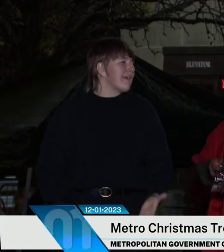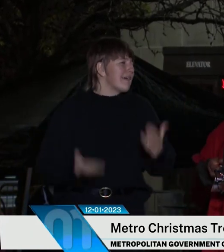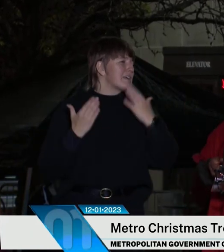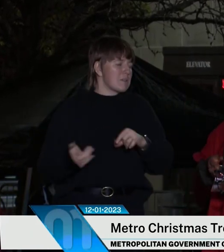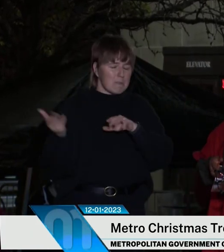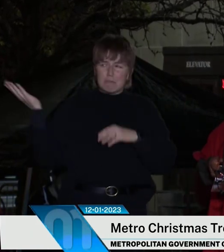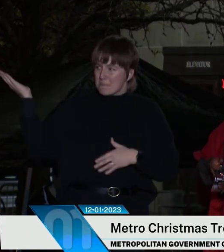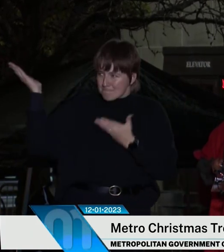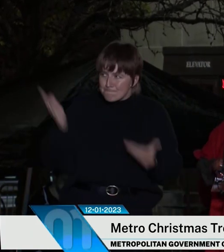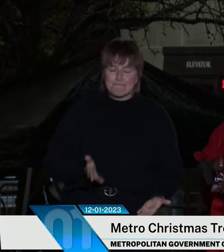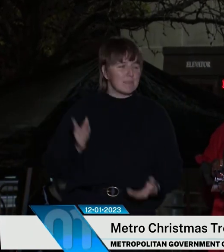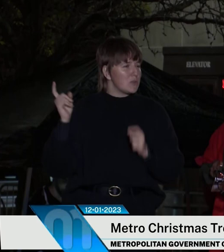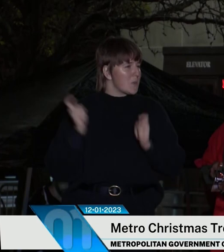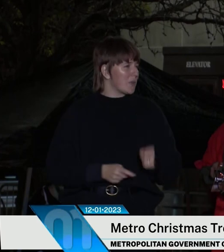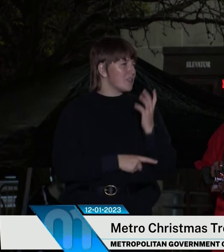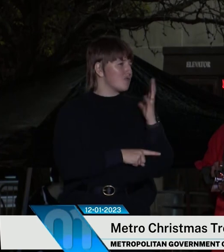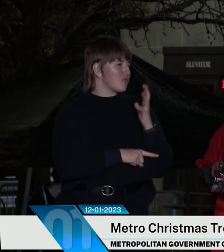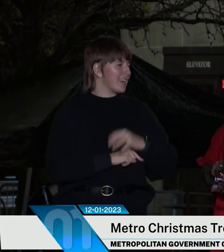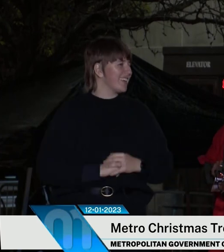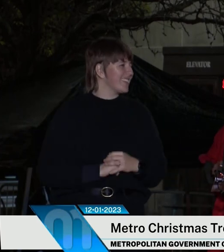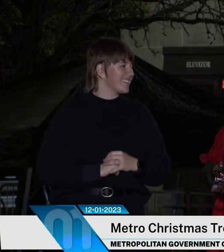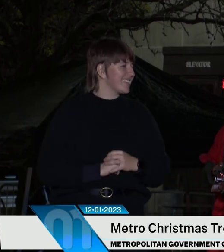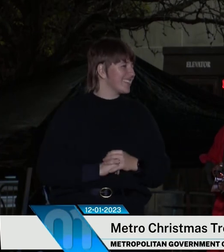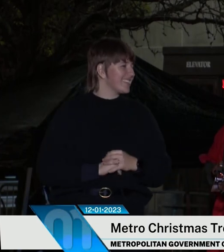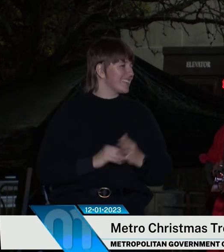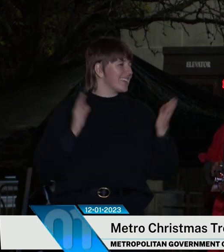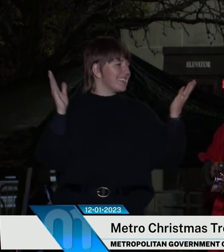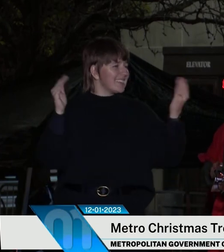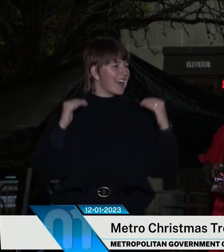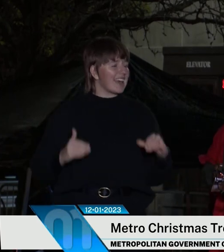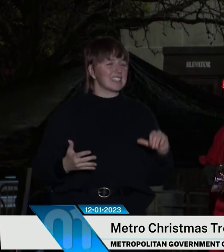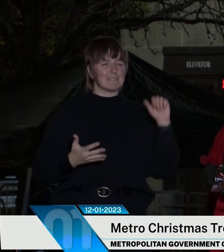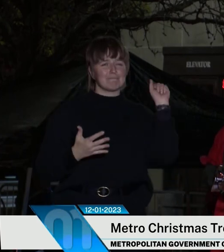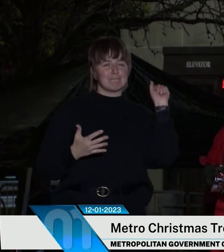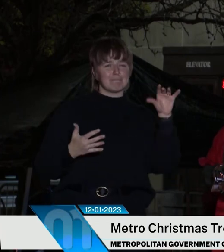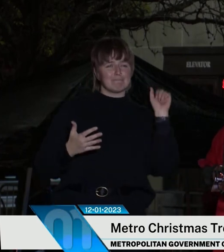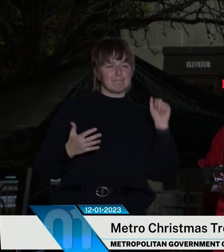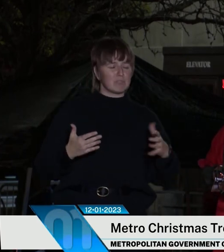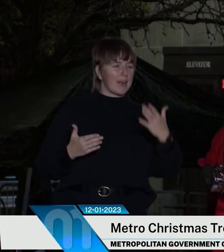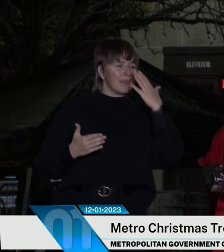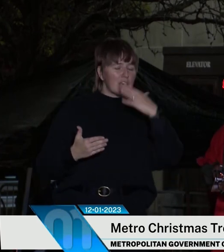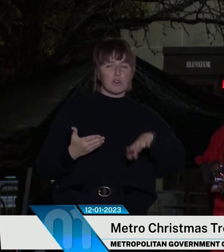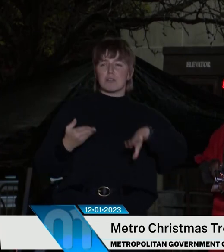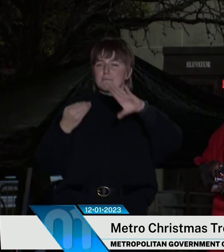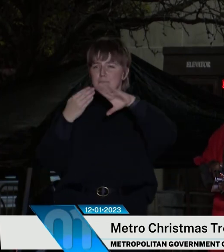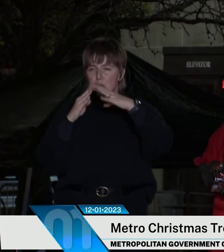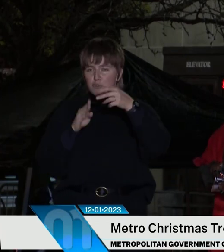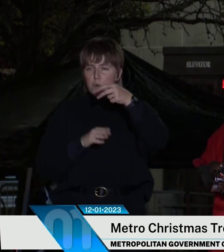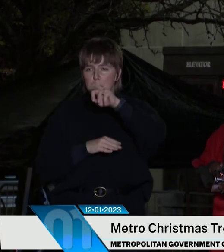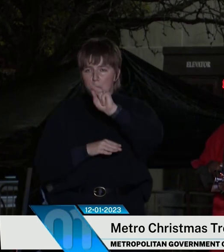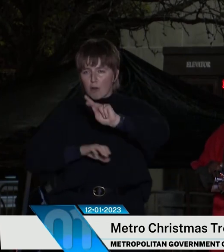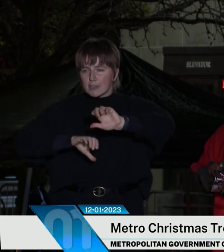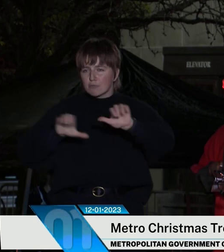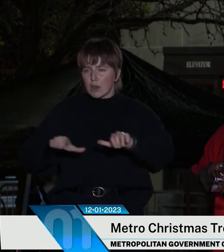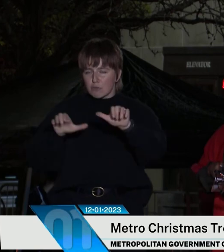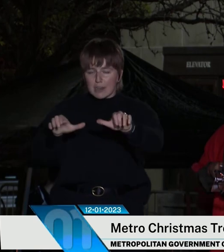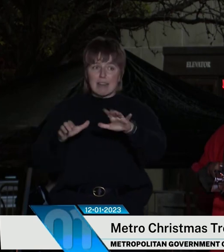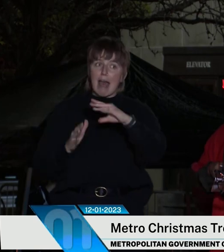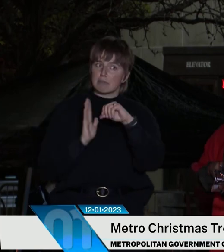BENNETT. AND TELL YOUR TELL YOUR PARENTS WE SAID THANK YOU SO MUCH. NEXT, WE WANT TO THANK THE